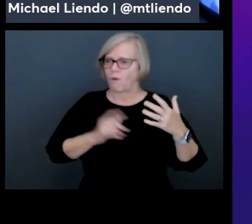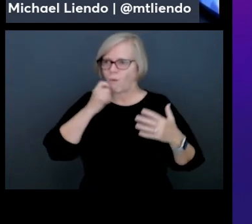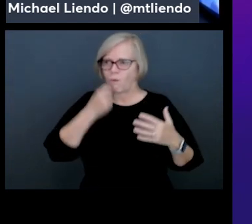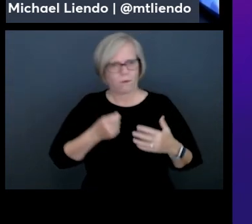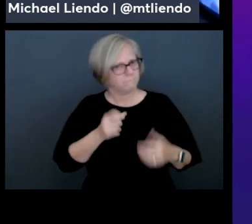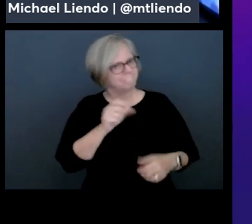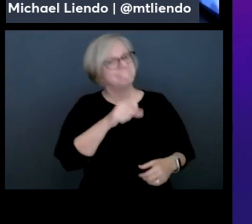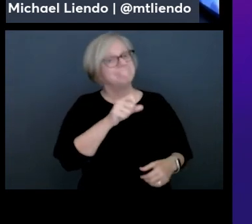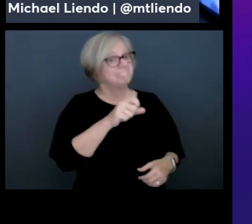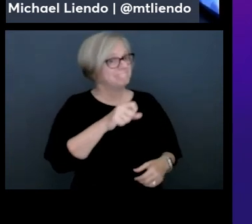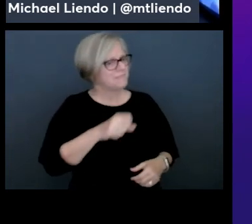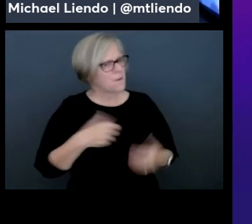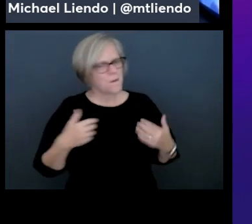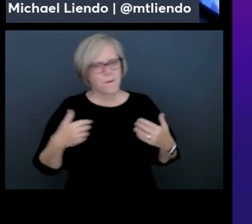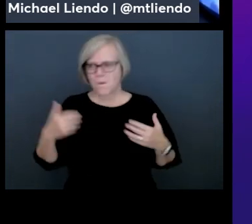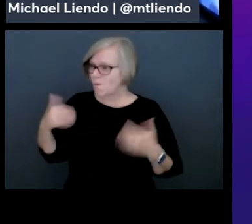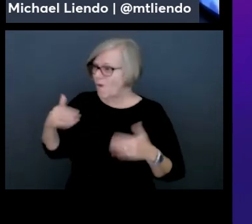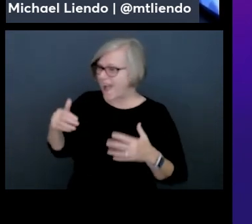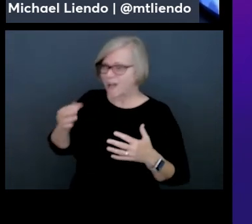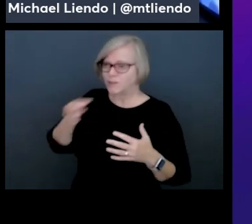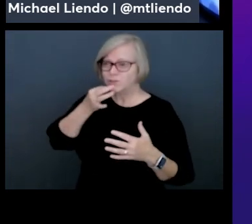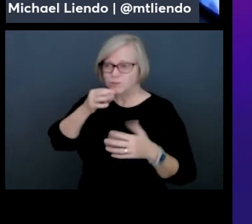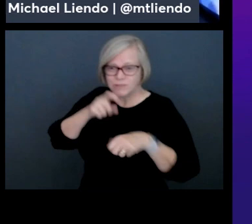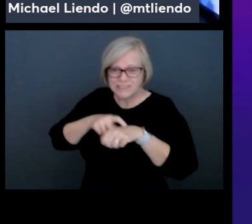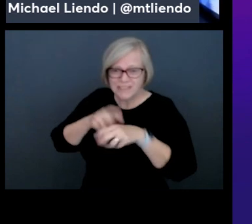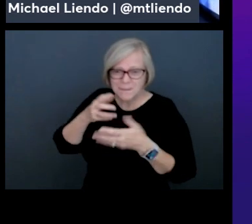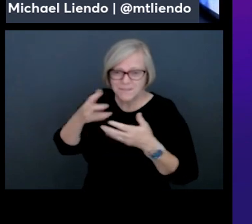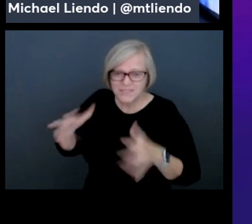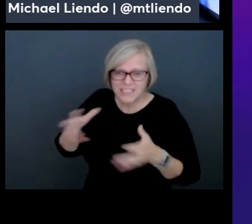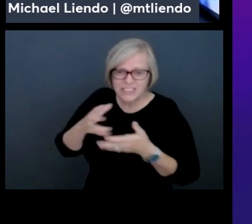All right. Well, we're almost at time, Michael. So is there anything else